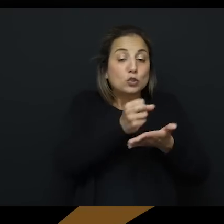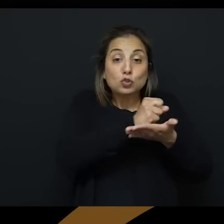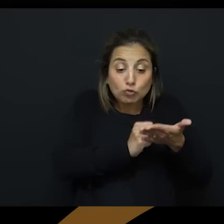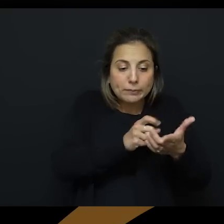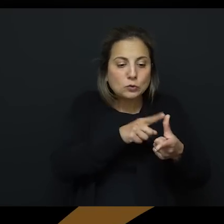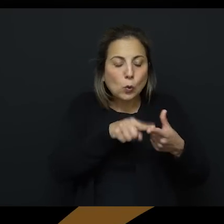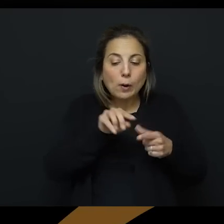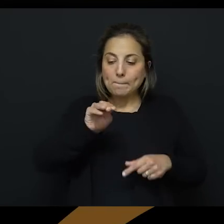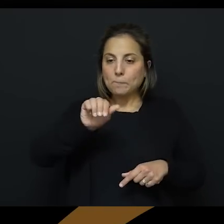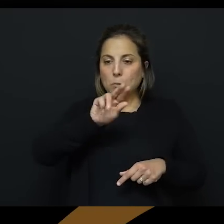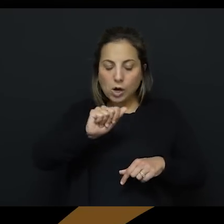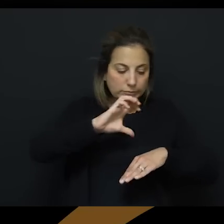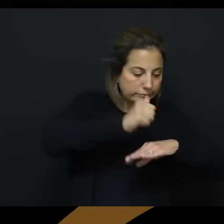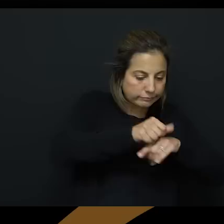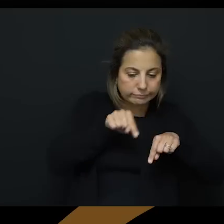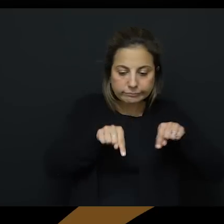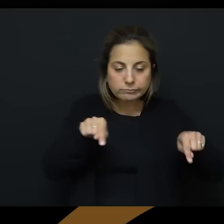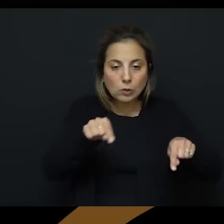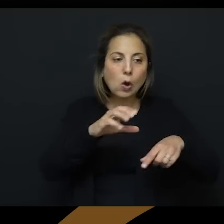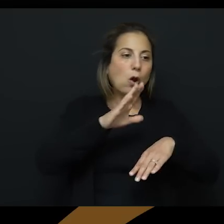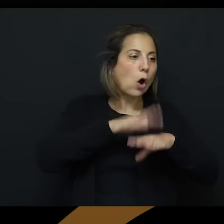on set, or the production or whatever, the casting process.